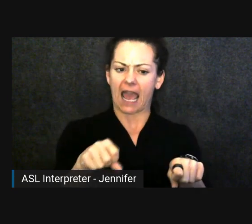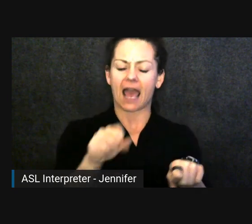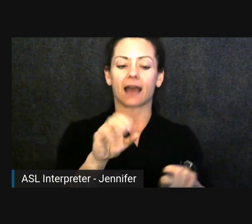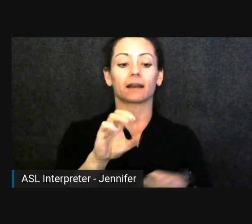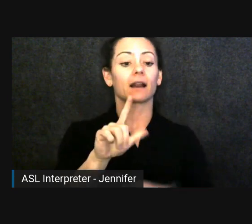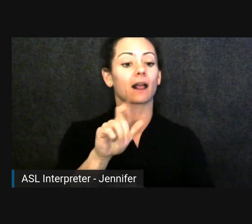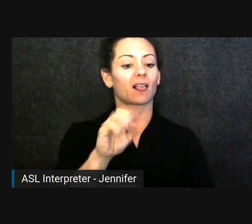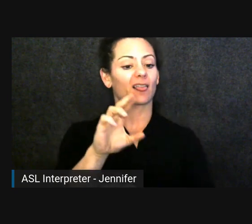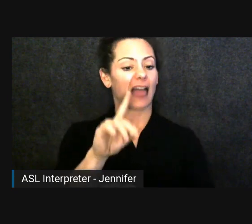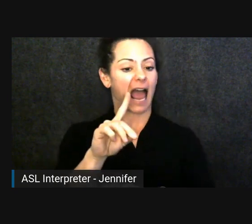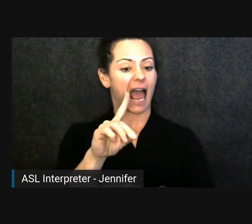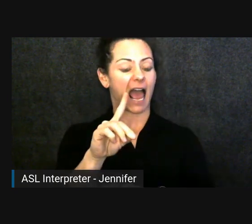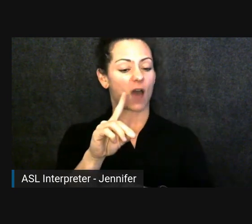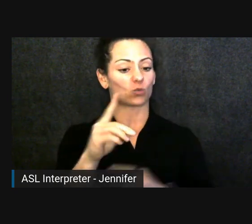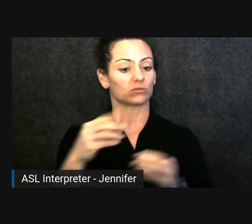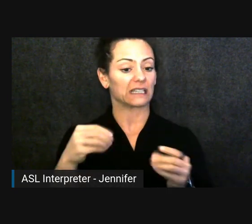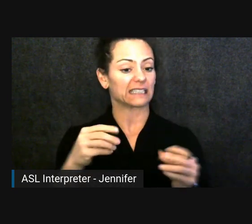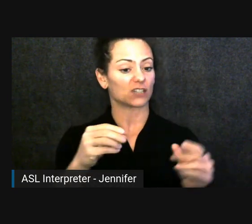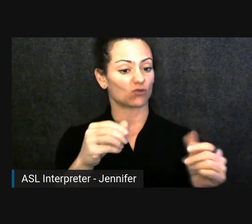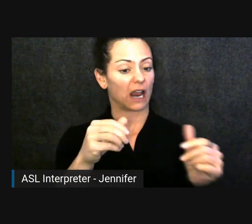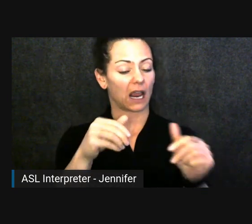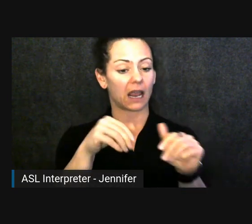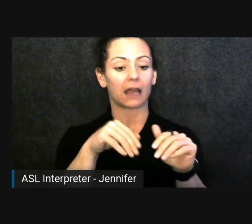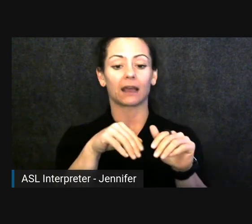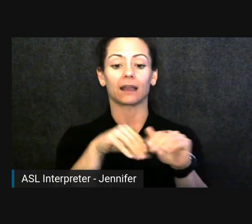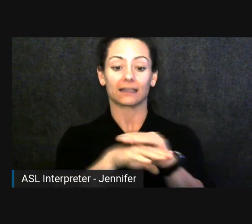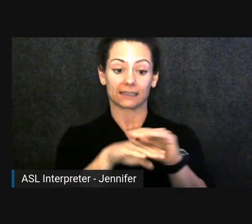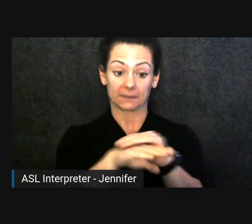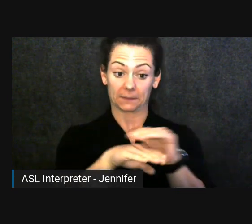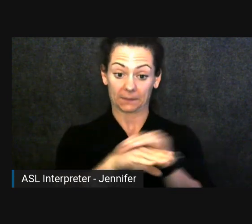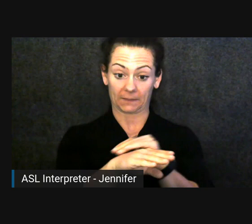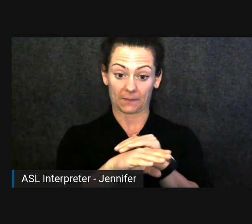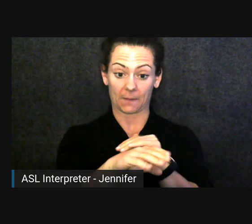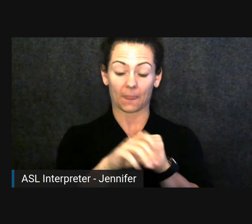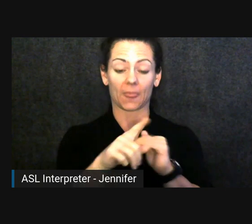presented by, Robert Jacobi, who’s Director of WordPress, Cloudways.